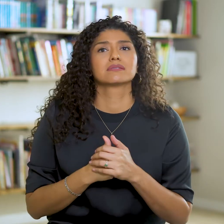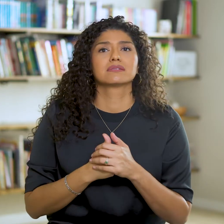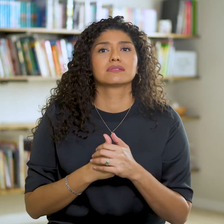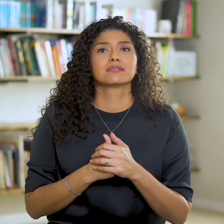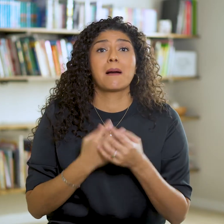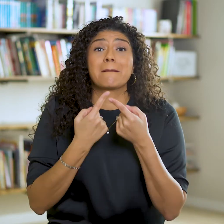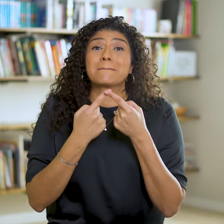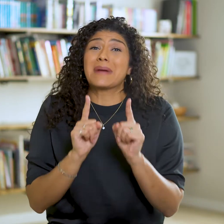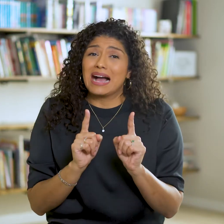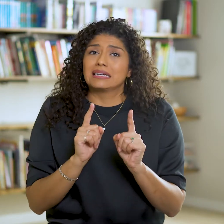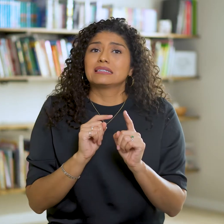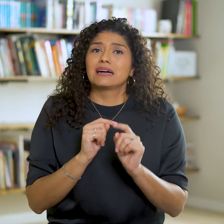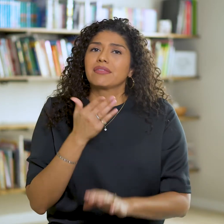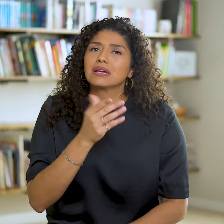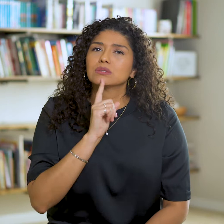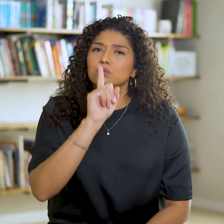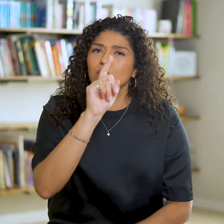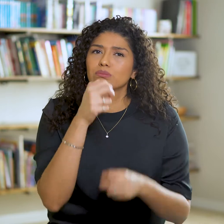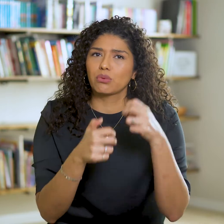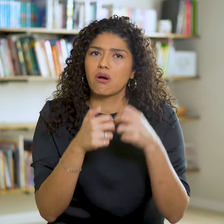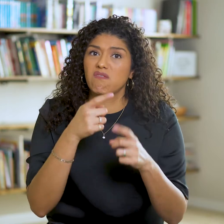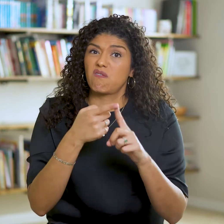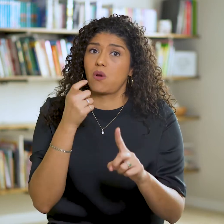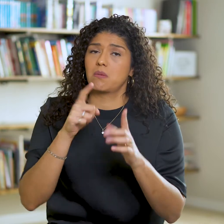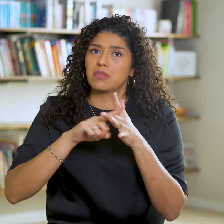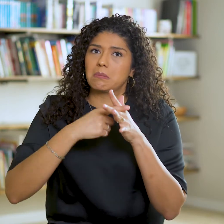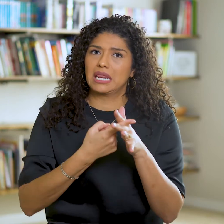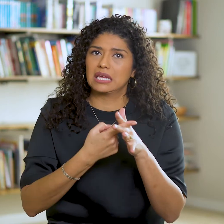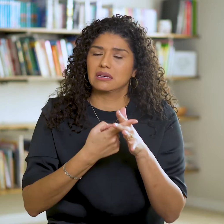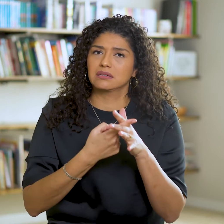But there’s one problem from the start: